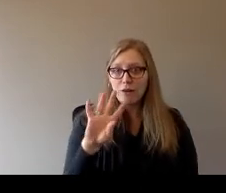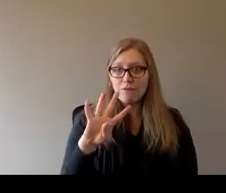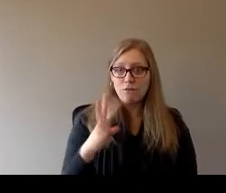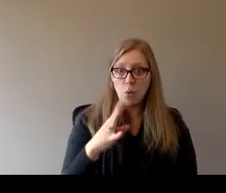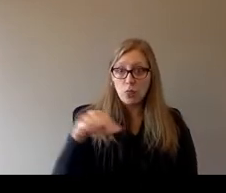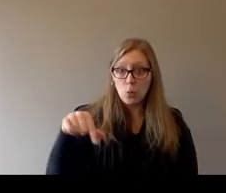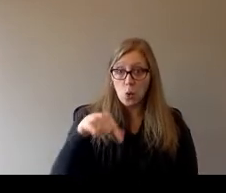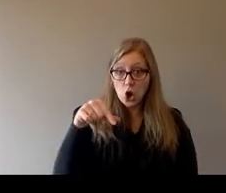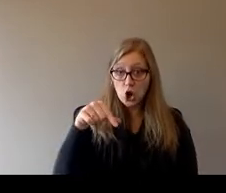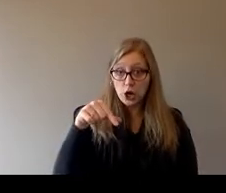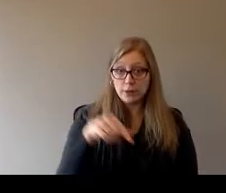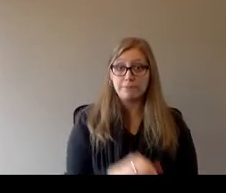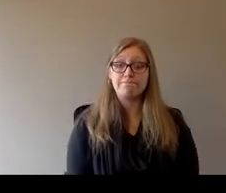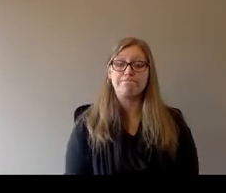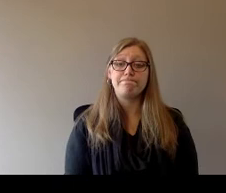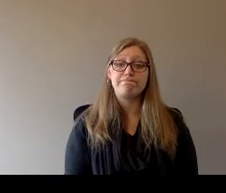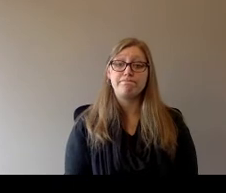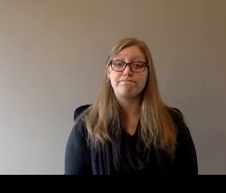So Communication.